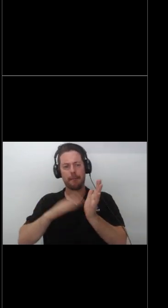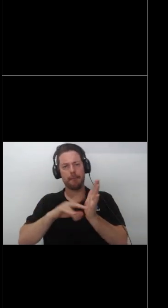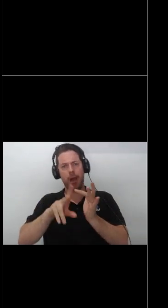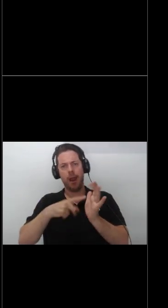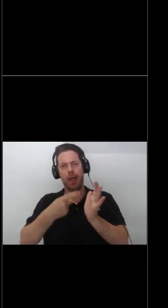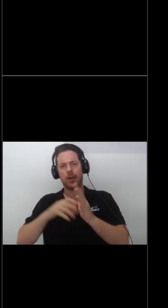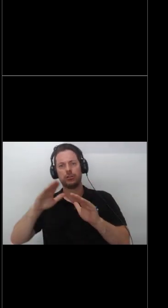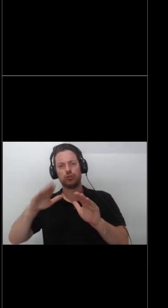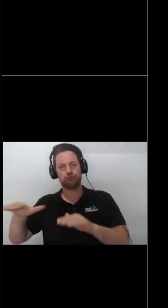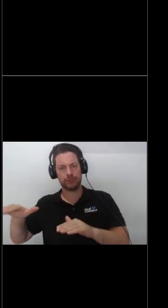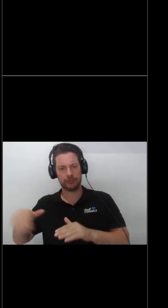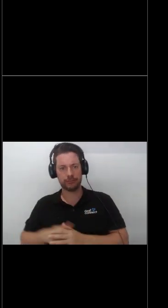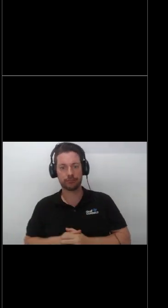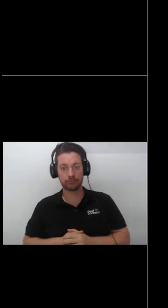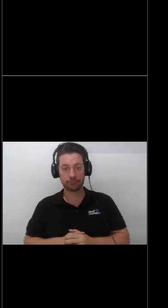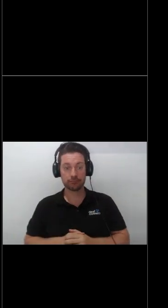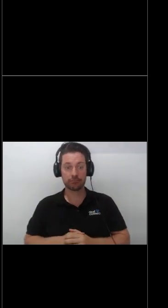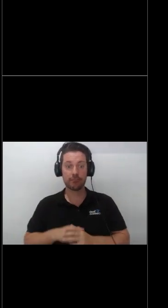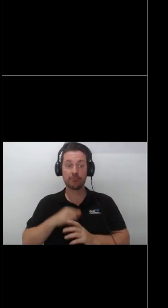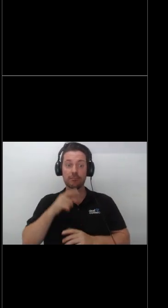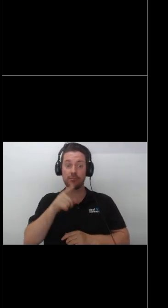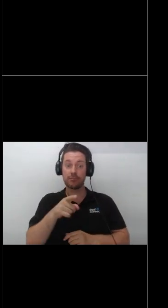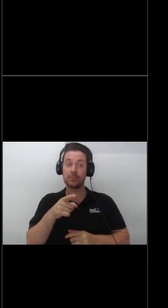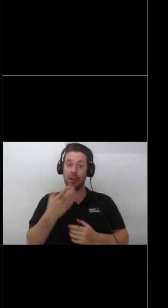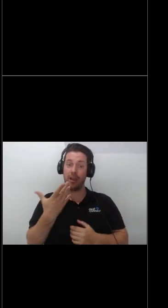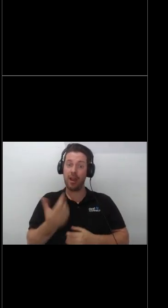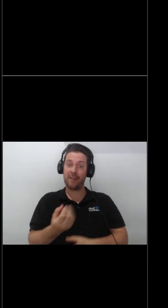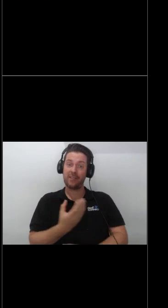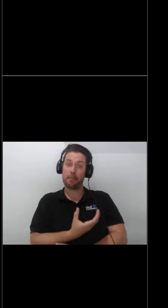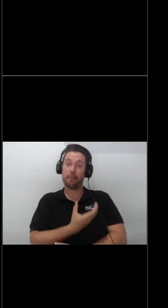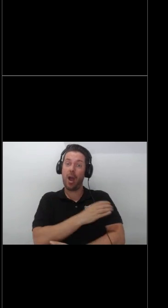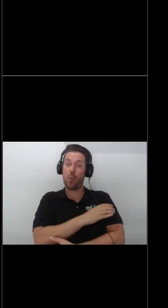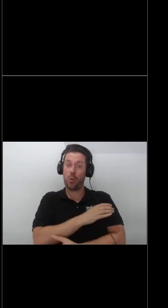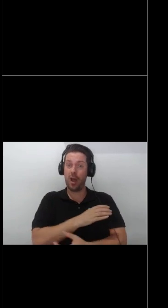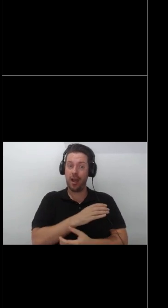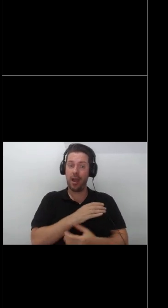to do a lot of things, so it conducts reviews of things